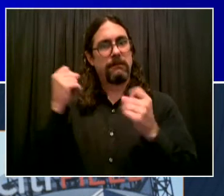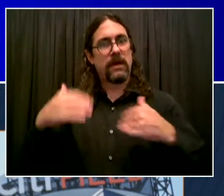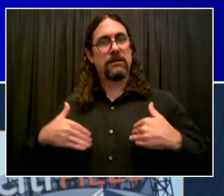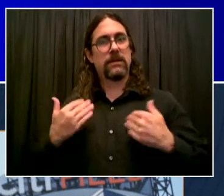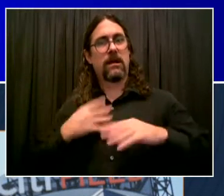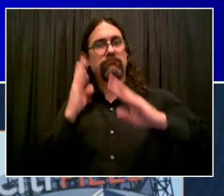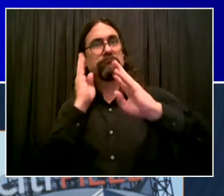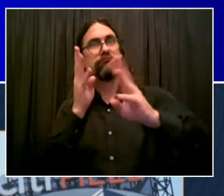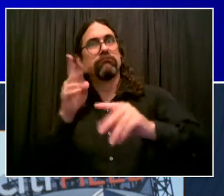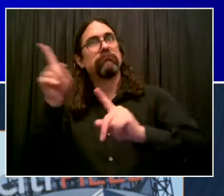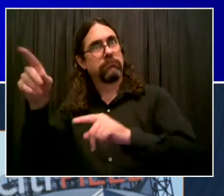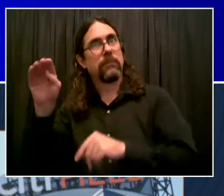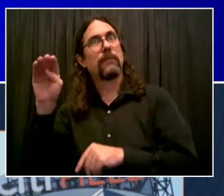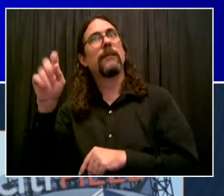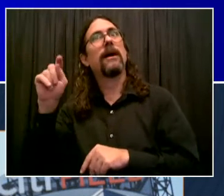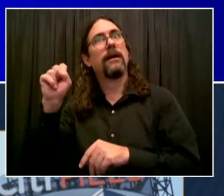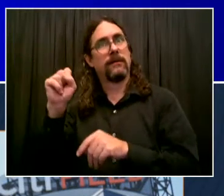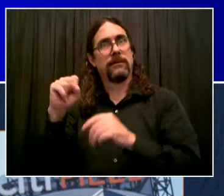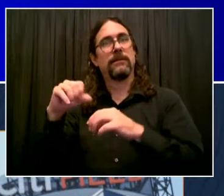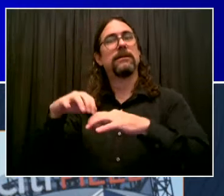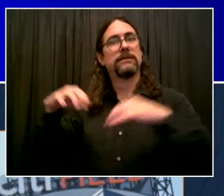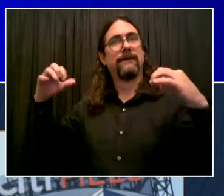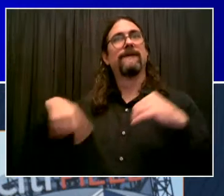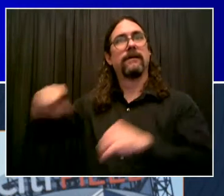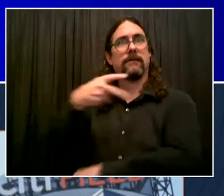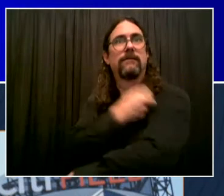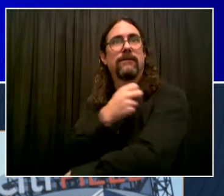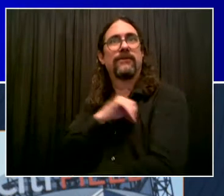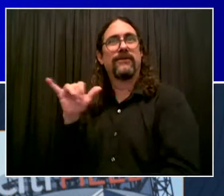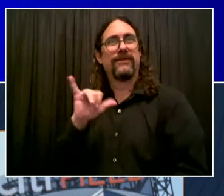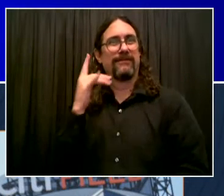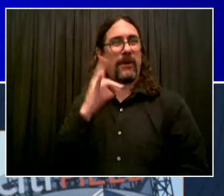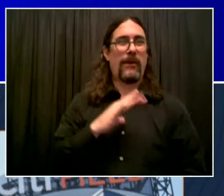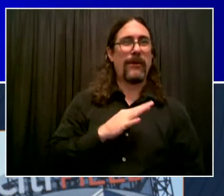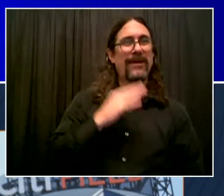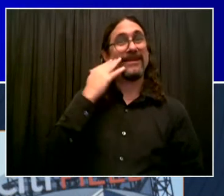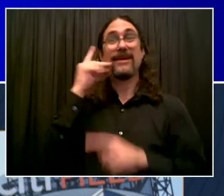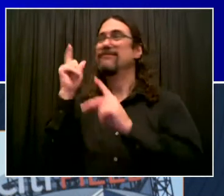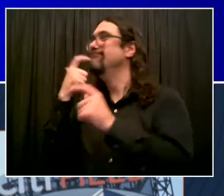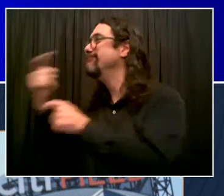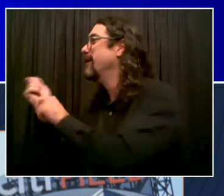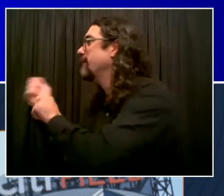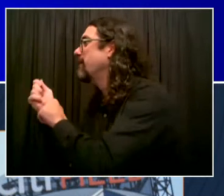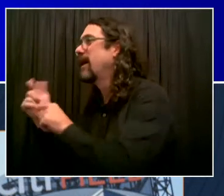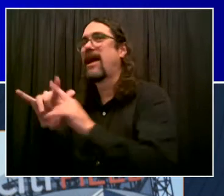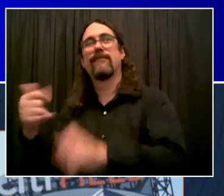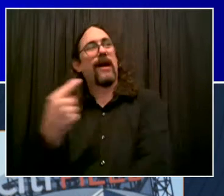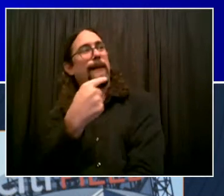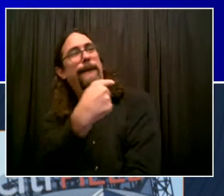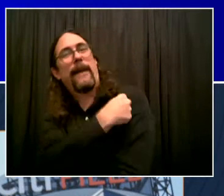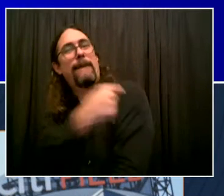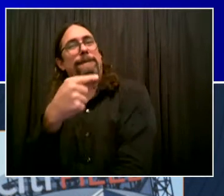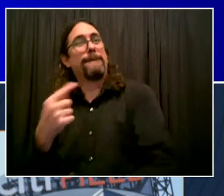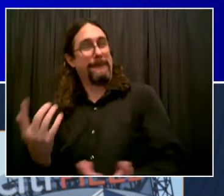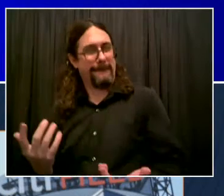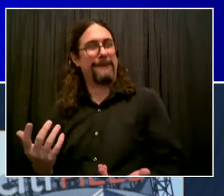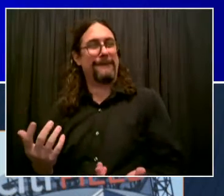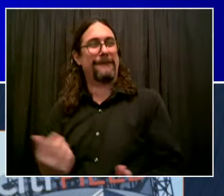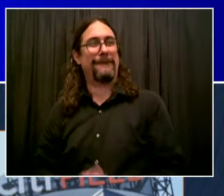FROM THE MOST ENTHUSIASTIC NEW YORKERS GOING TO CITI FIELD TO GET THE